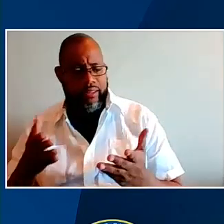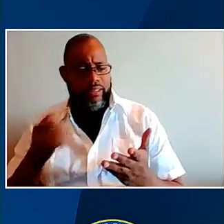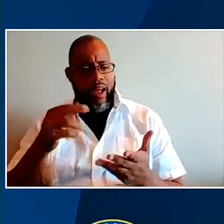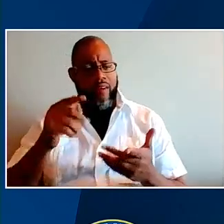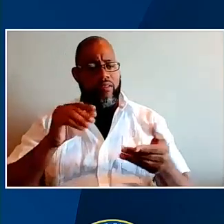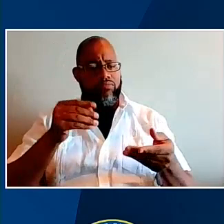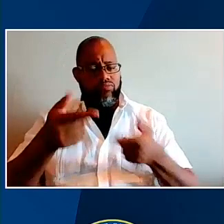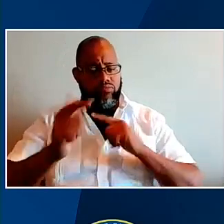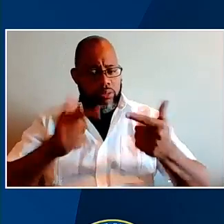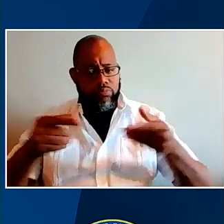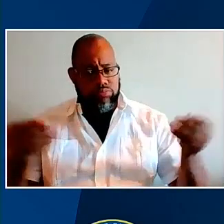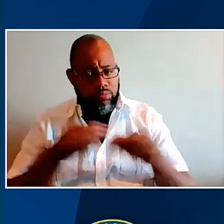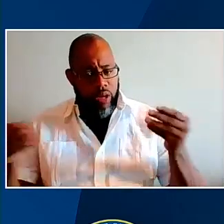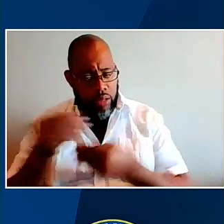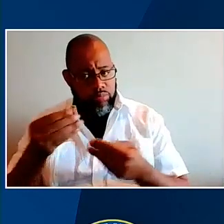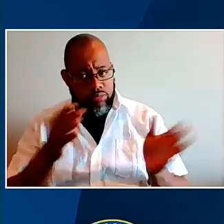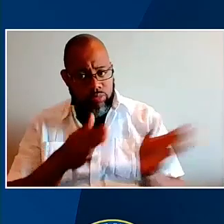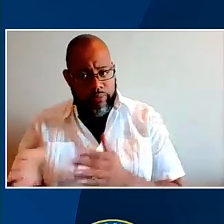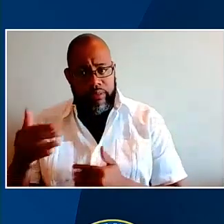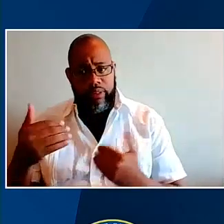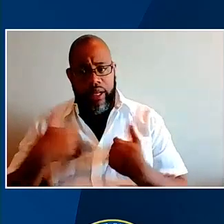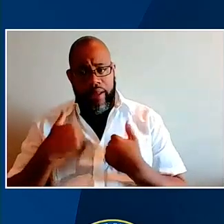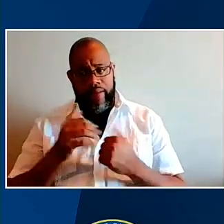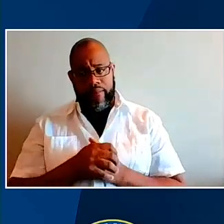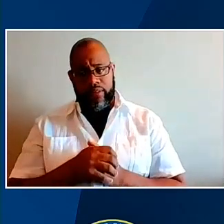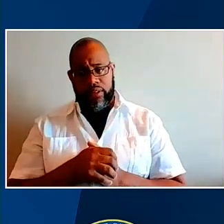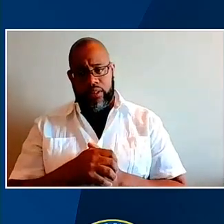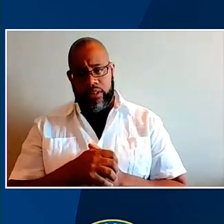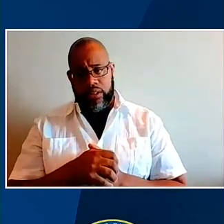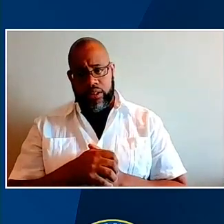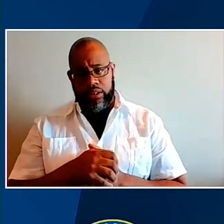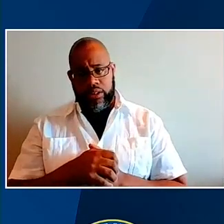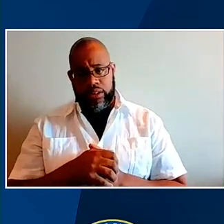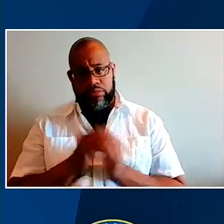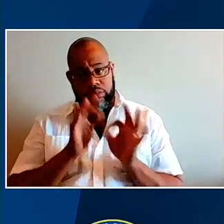arrangements. There is significant truth